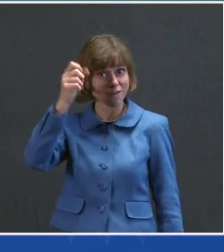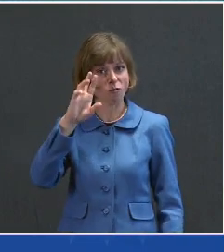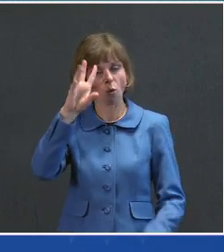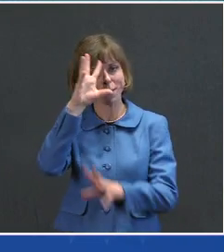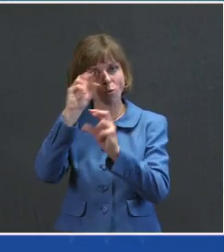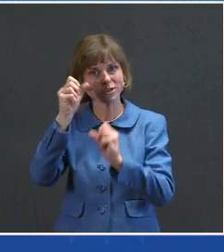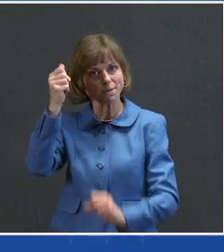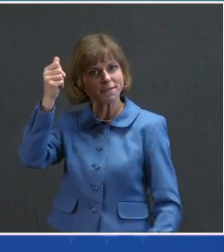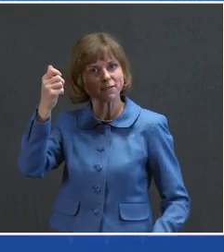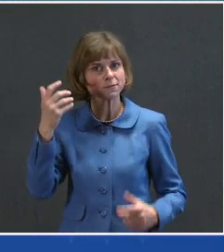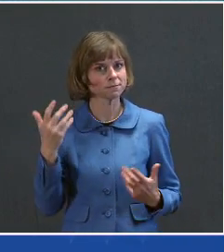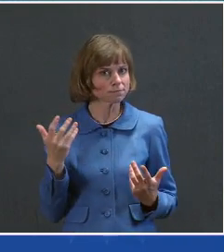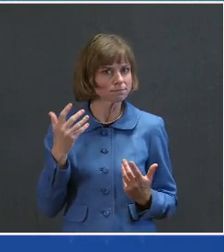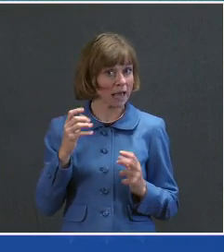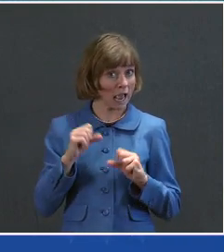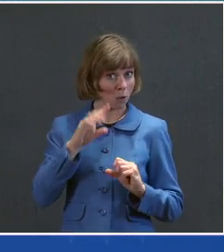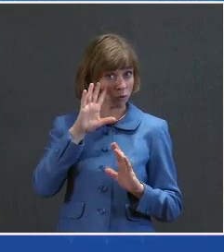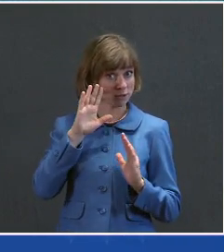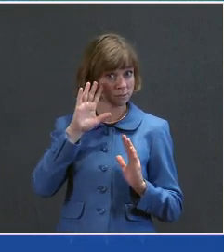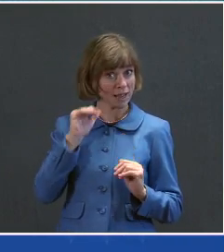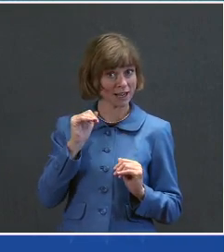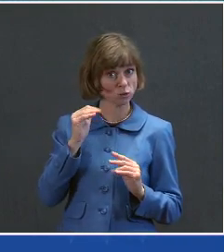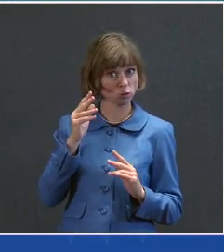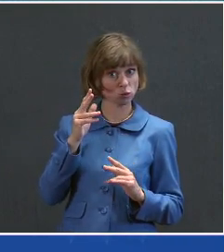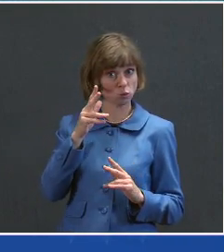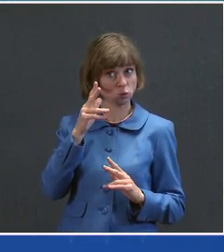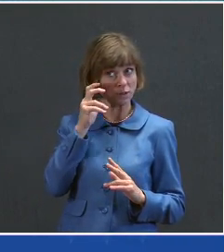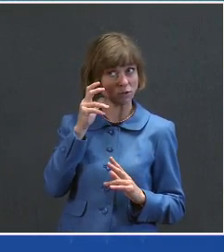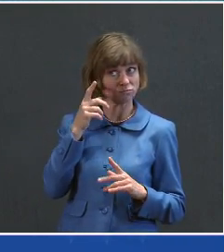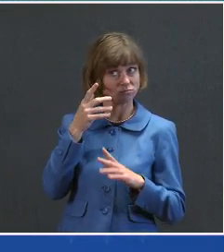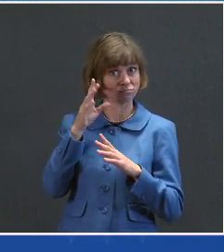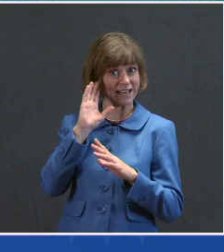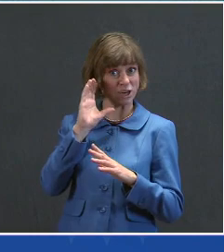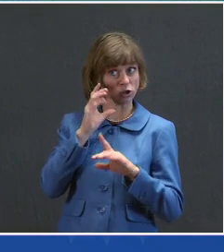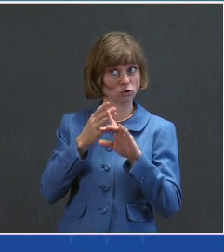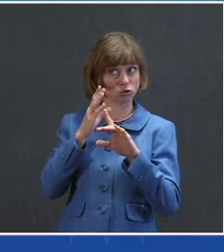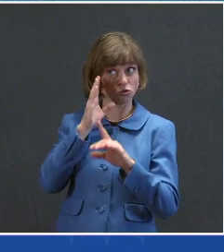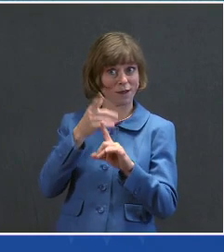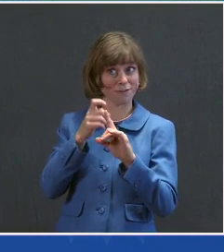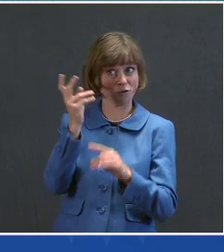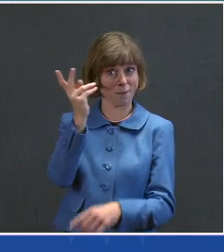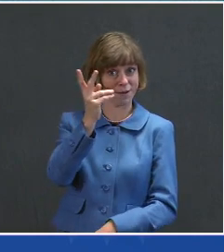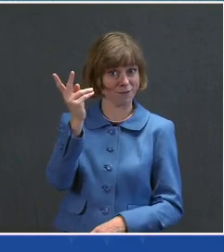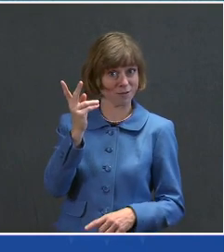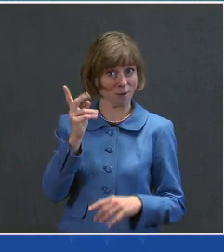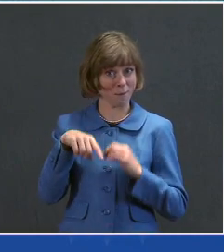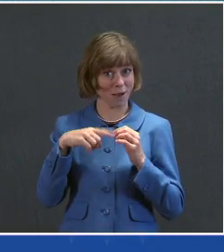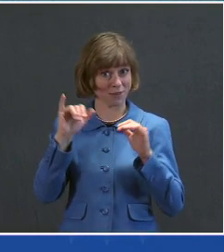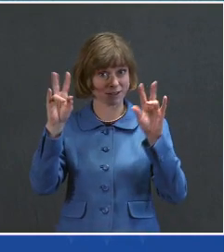Can we expect to hear from either of them on this topic anytime soon? Ms. Psaki: Well, again, I'm speaking on their behalf.